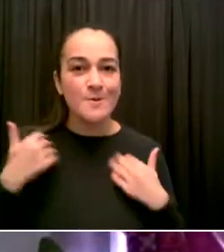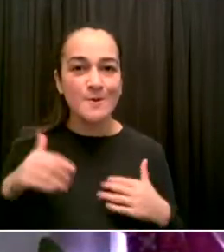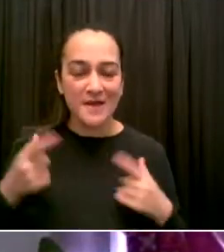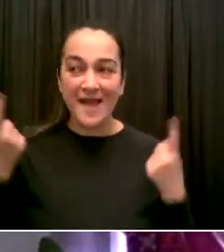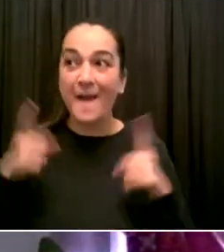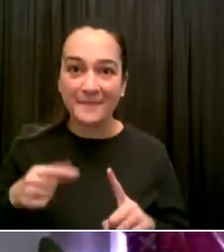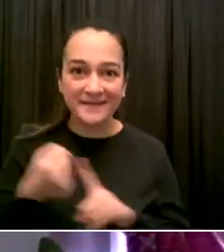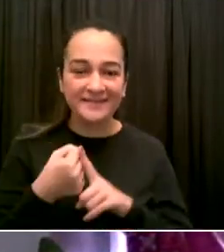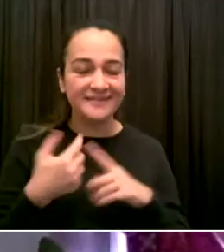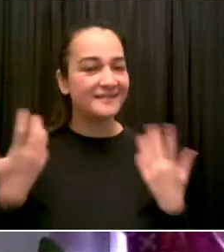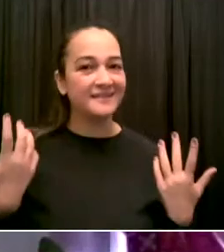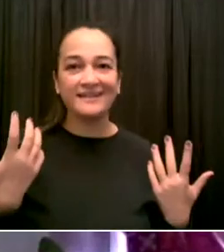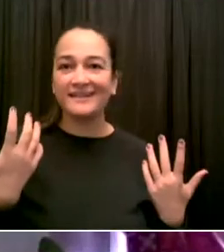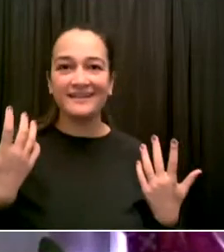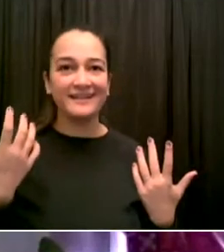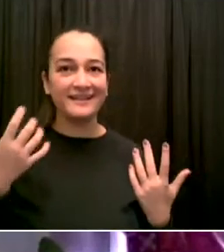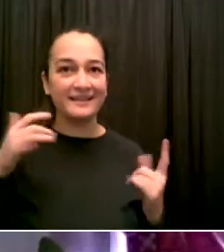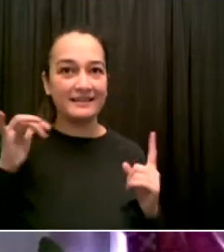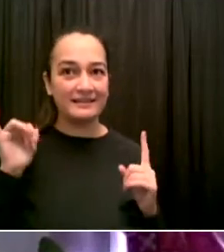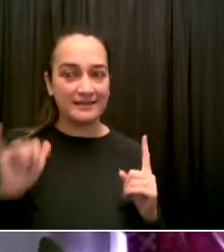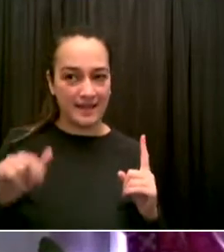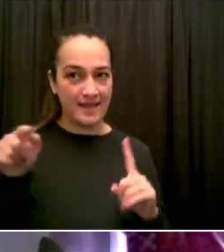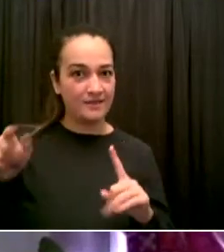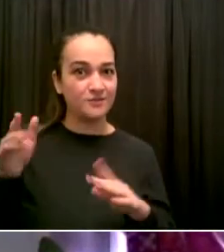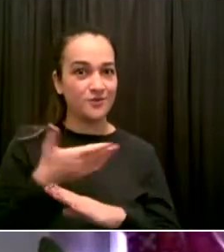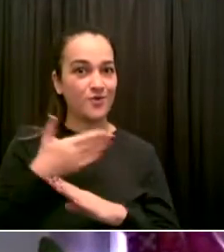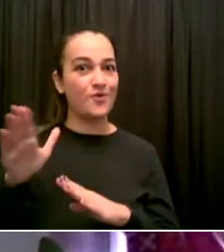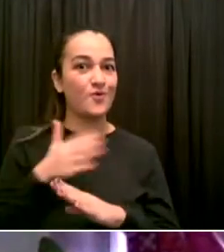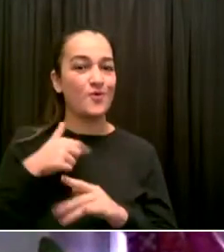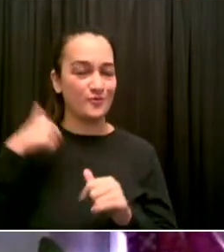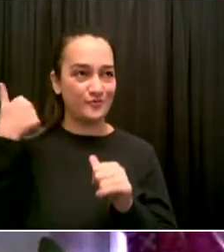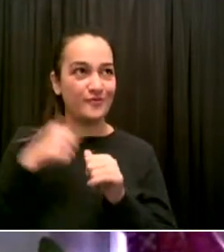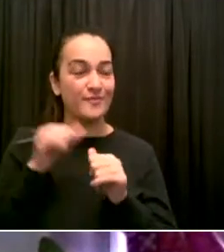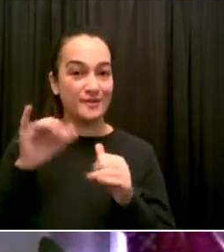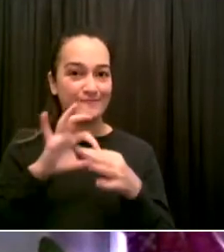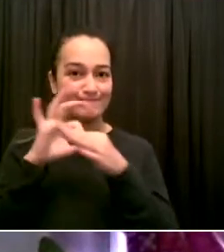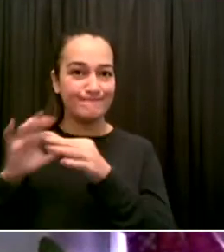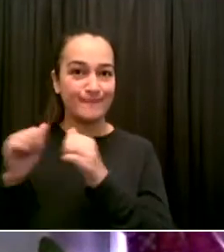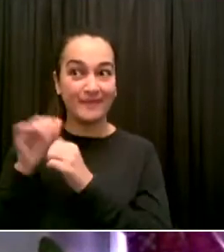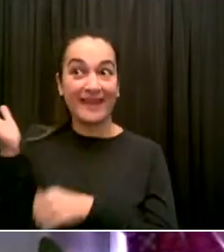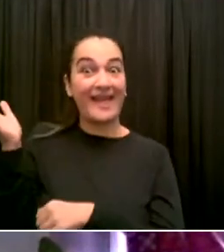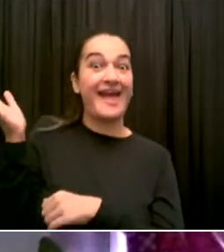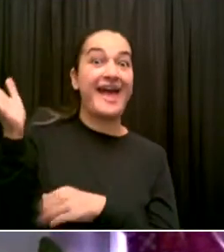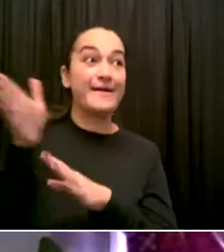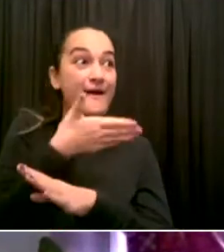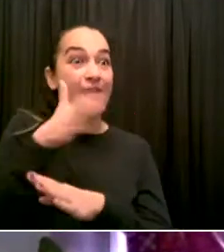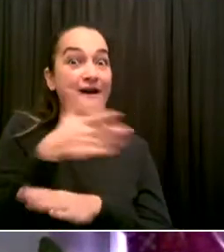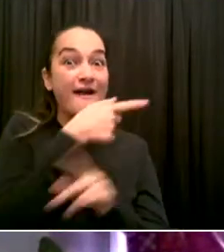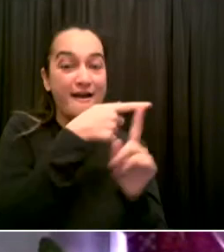OVERWHELMED. IT WAS THE VERY FIT RSSONG IN THE SHOW. OUR VERY FIRST OPENING NMBUER